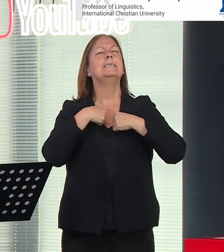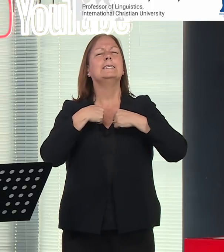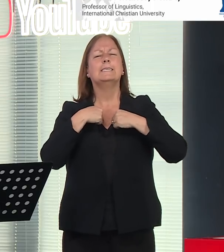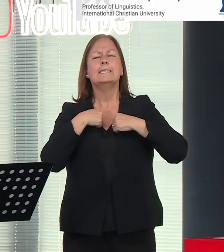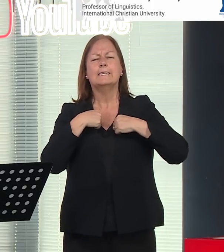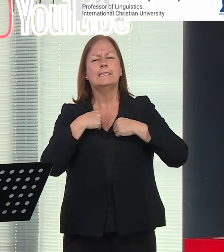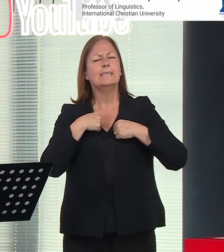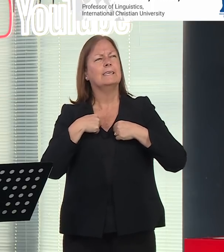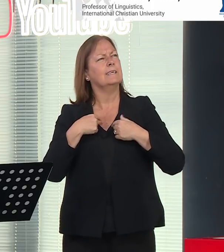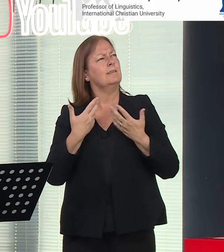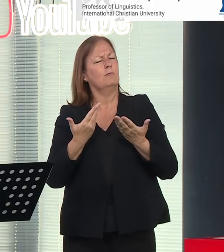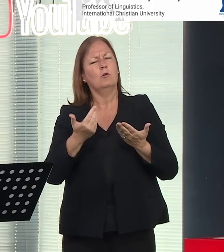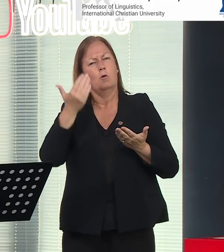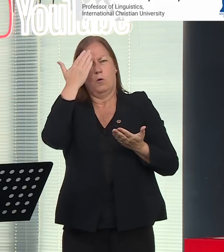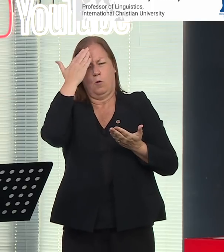Does your language give you identity?